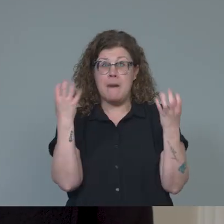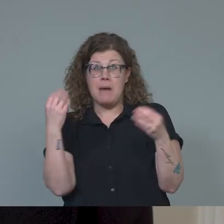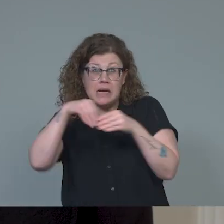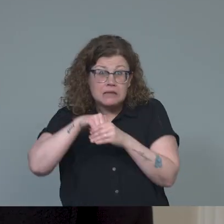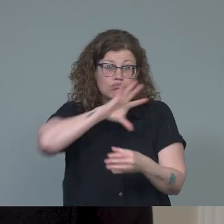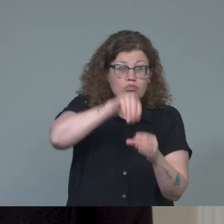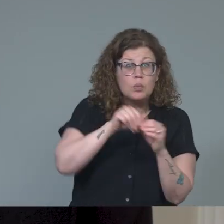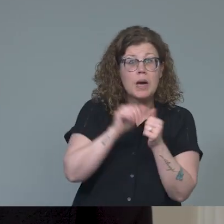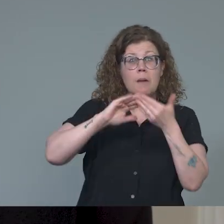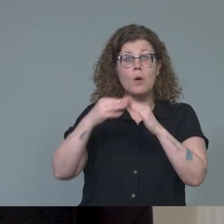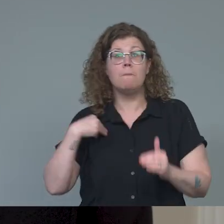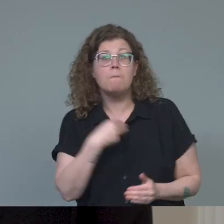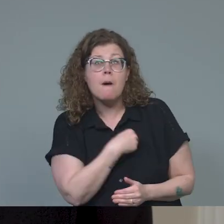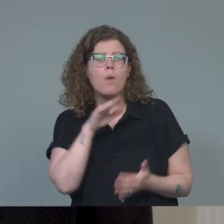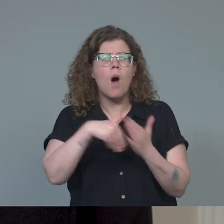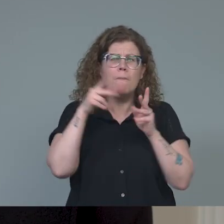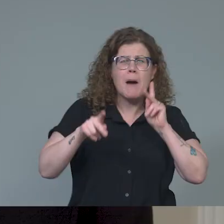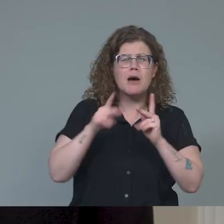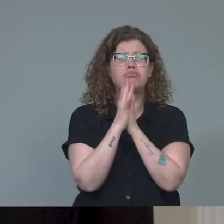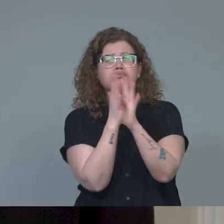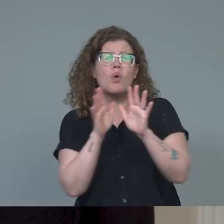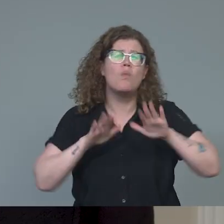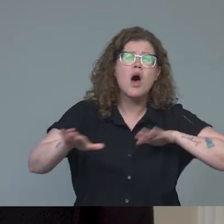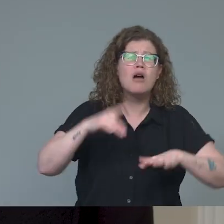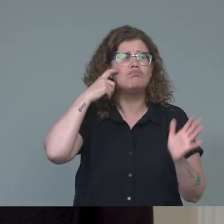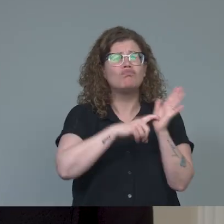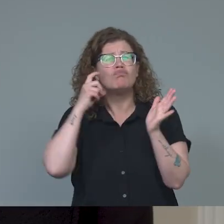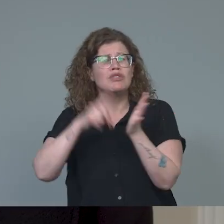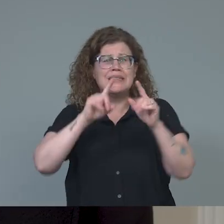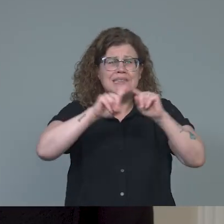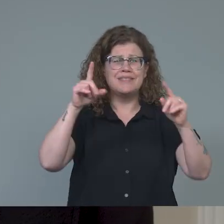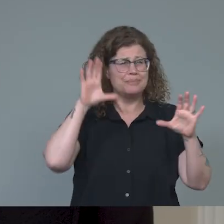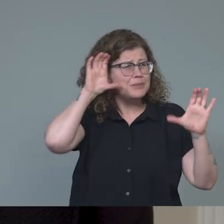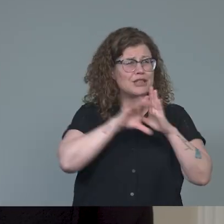it or I never really noticed that it was there even." And so I feel like that in itself was